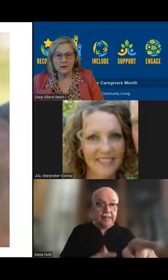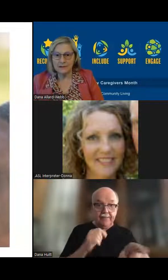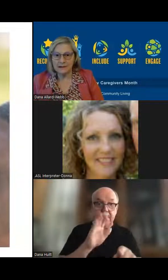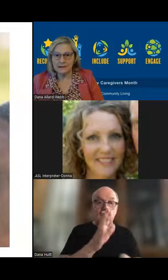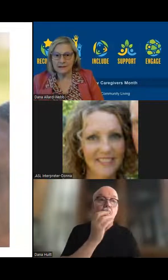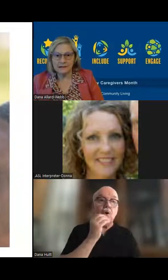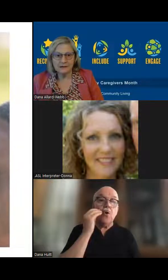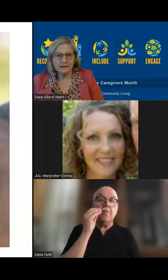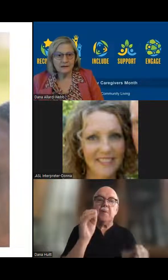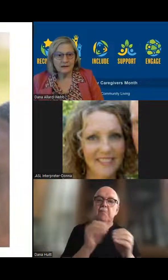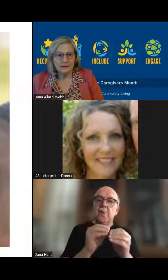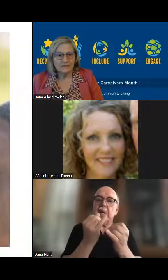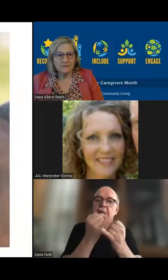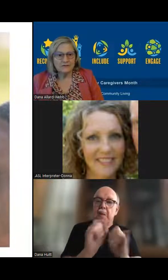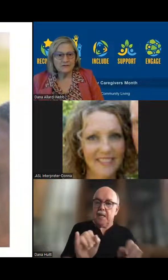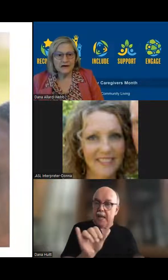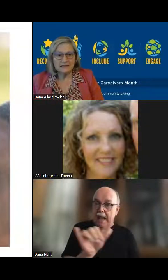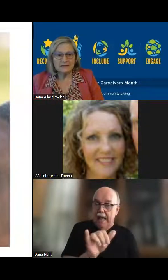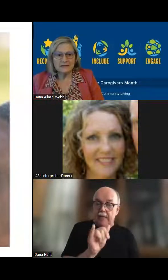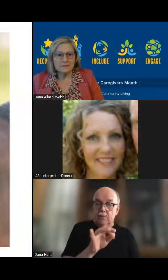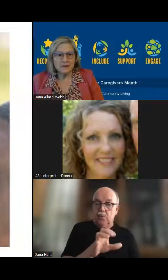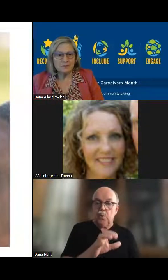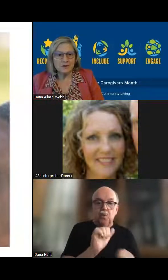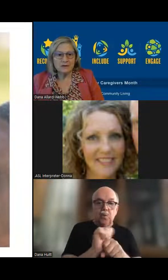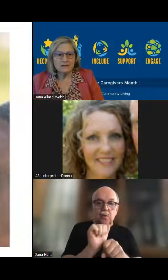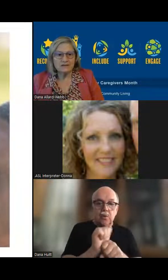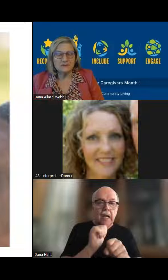opportunities for people that want to go into the caregiving field. And, you know, there's